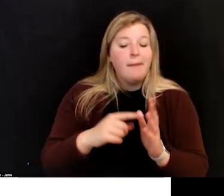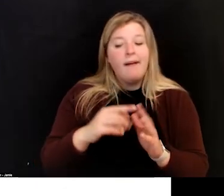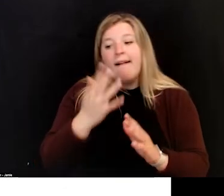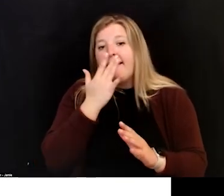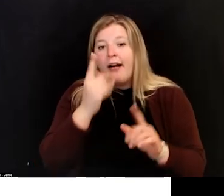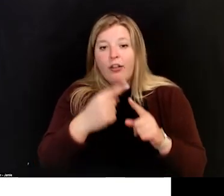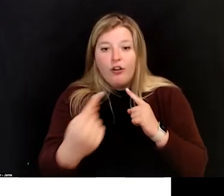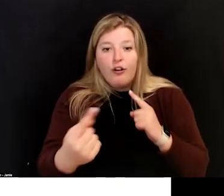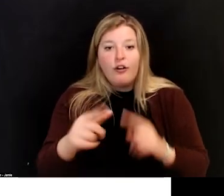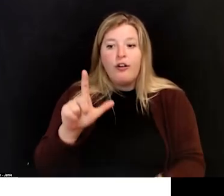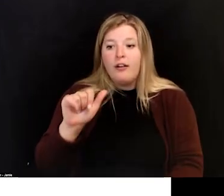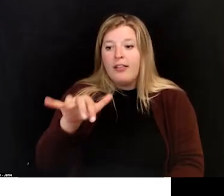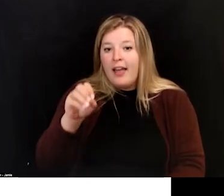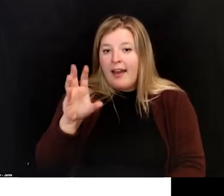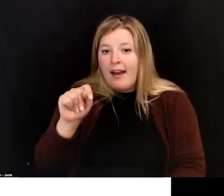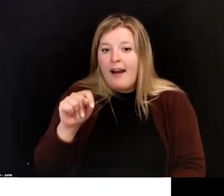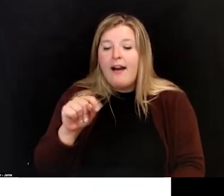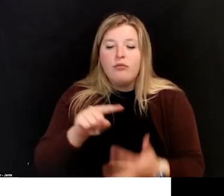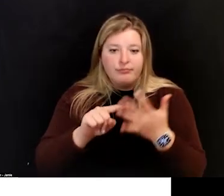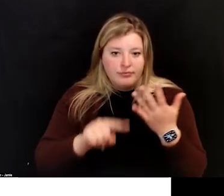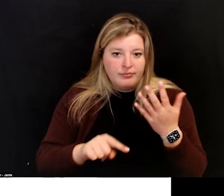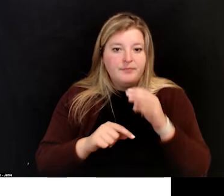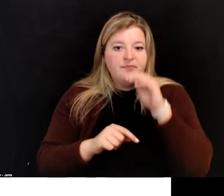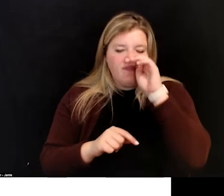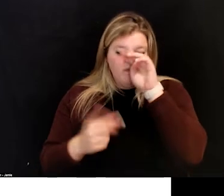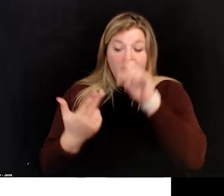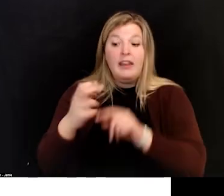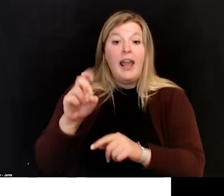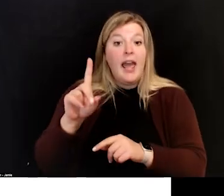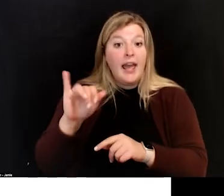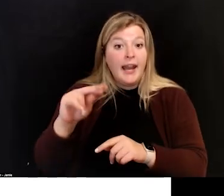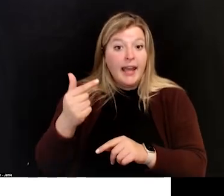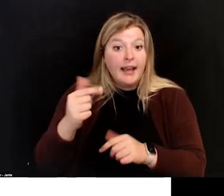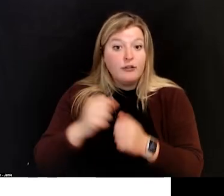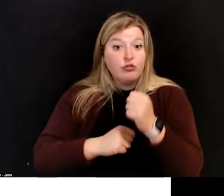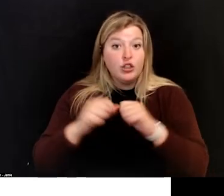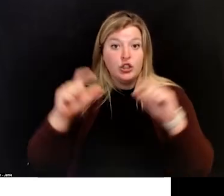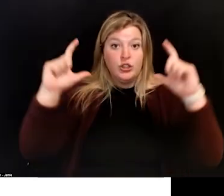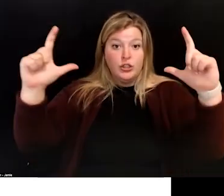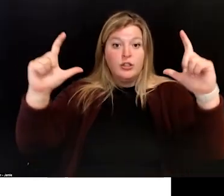around heading structure, and also, again, like, responsive design.